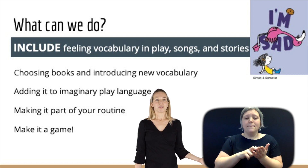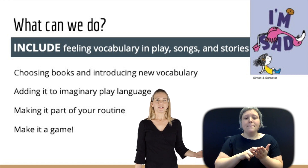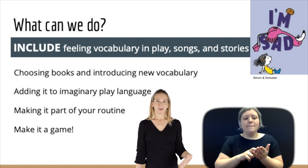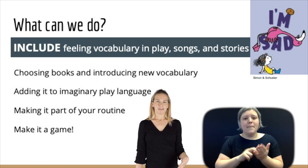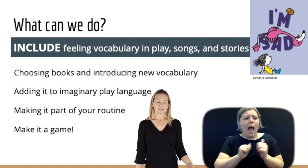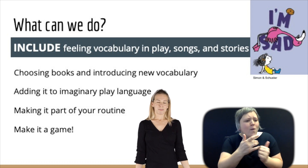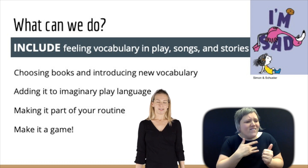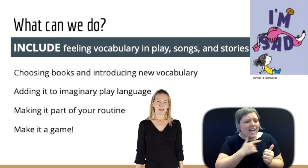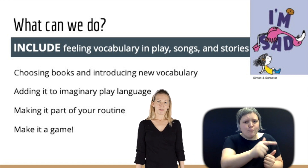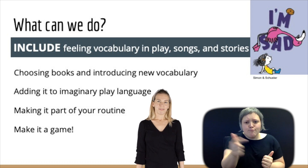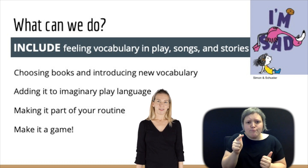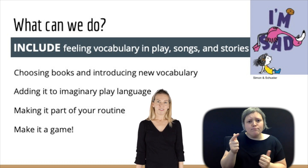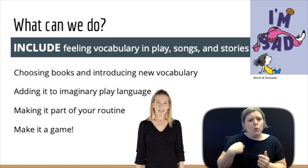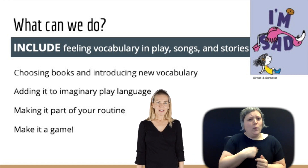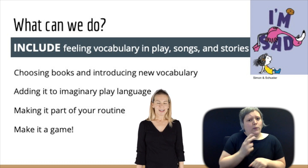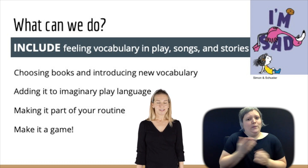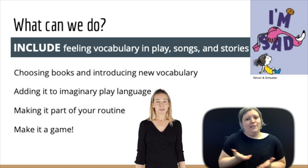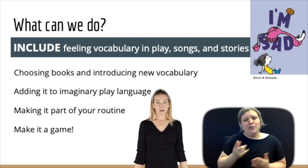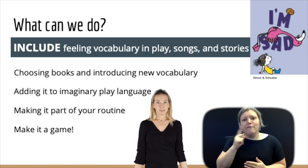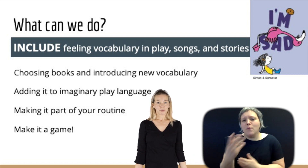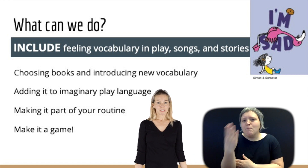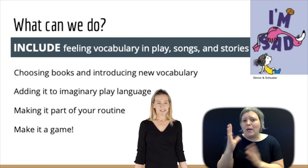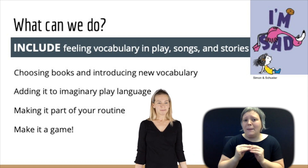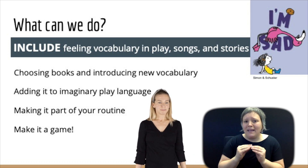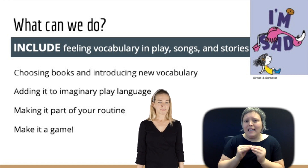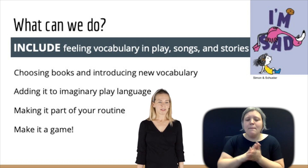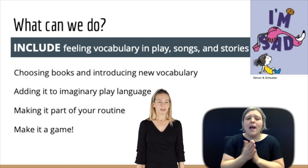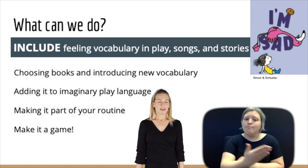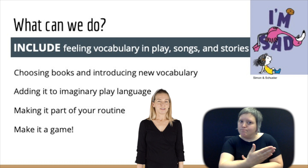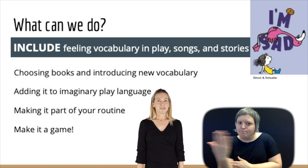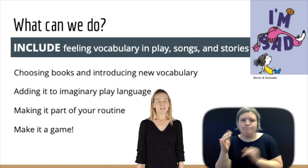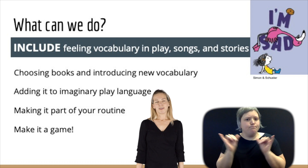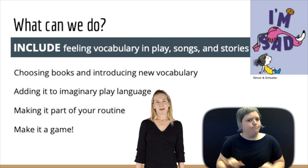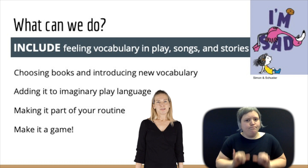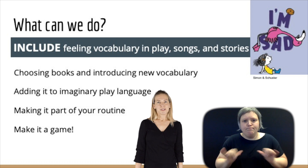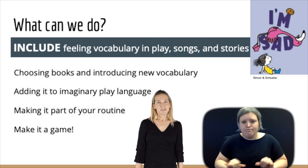Everyone goes around and is able to label how they're feeling that day. So it's part of their routine. There's also different games you can do.